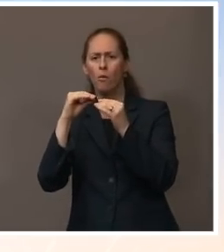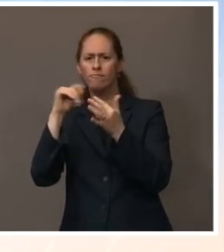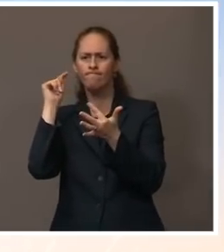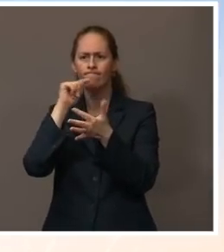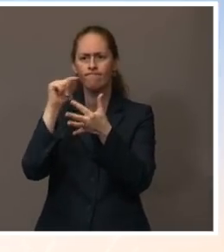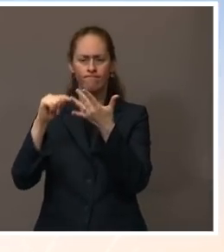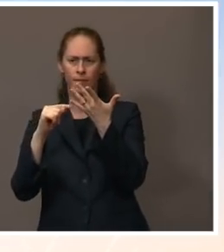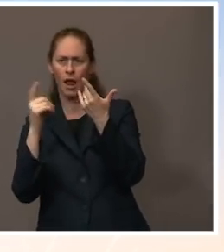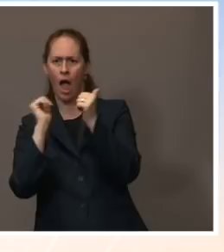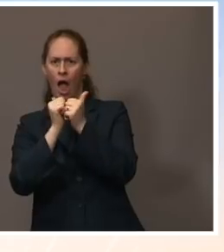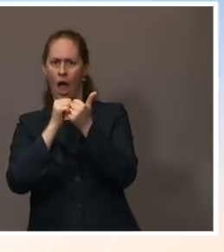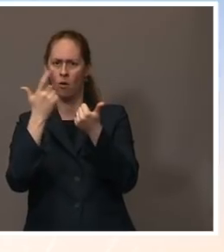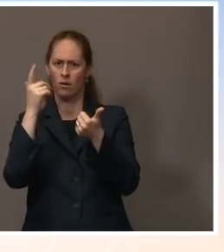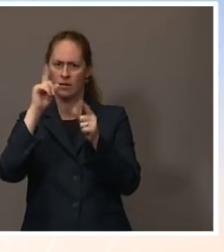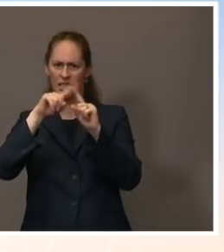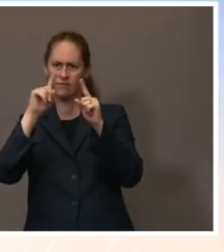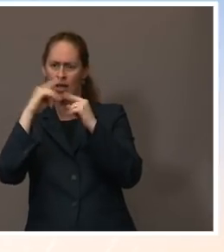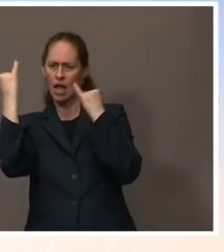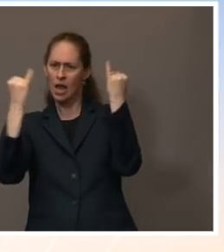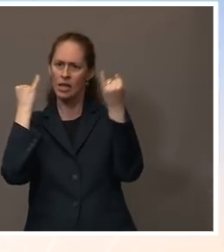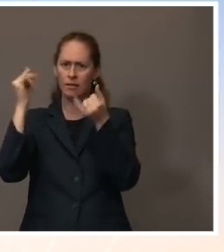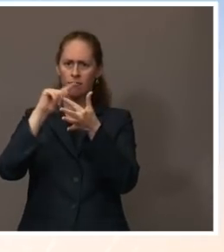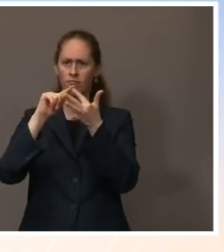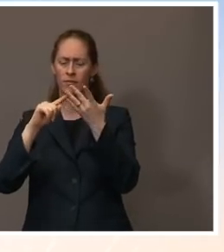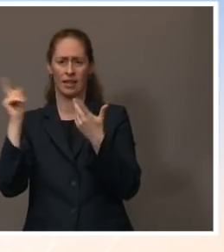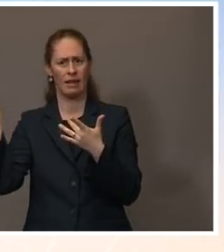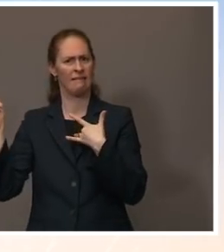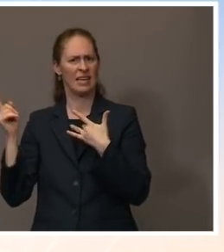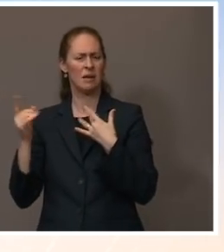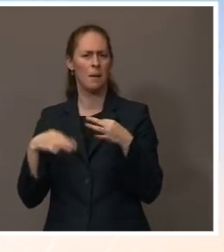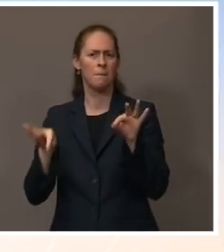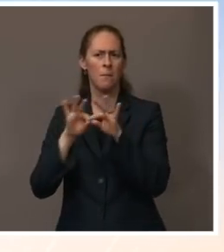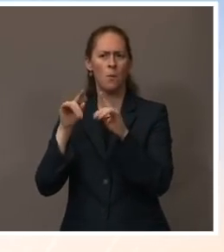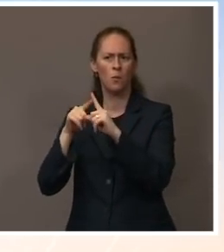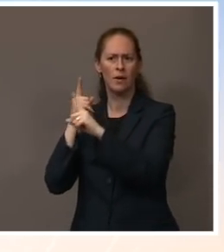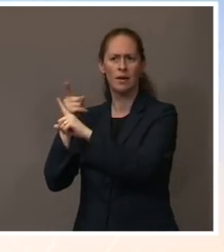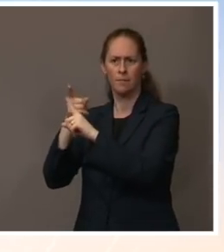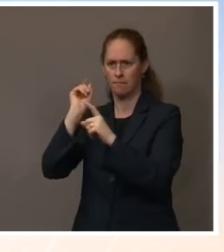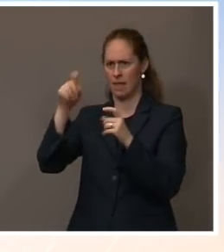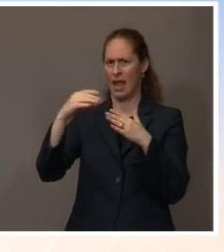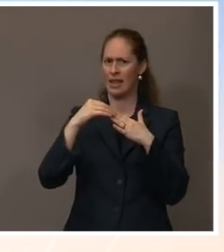which he thinks is a significant driver in violence in our communities and cities across the country.